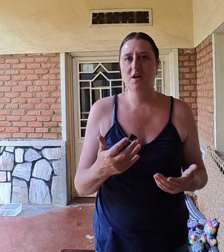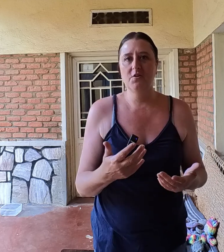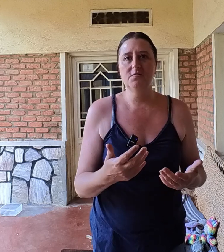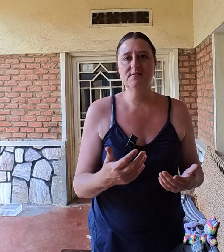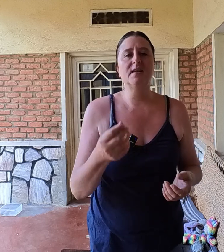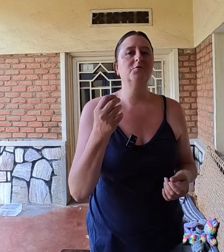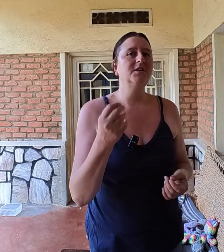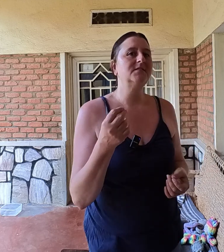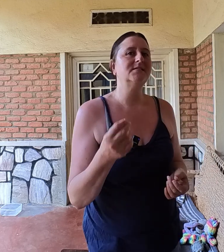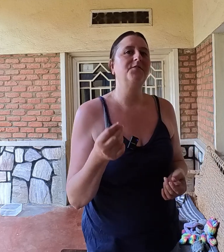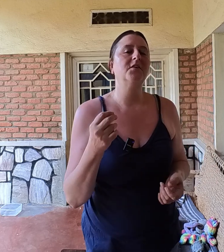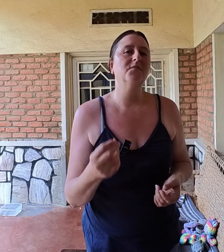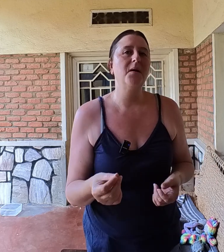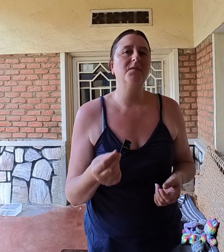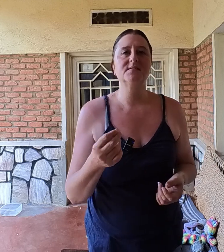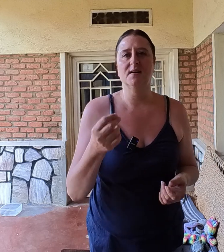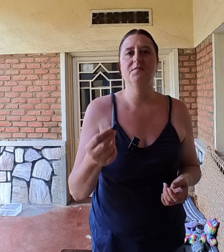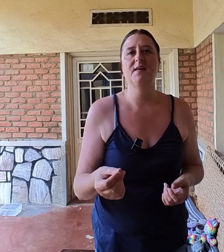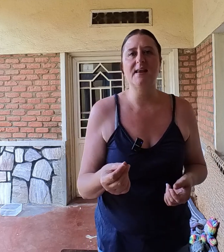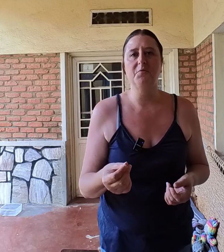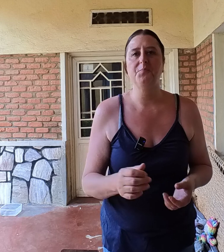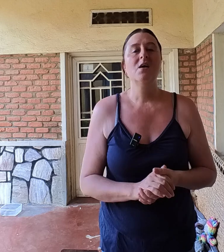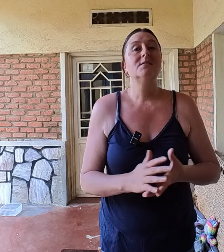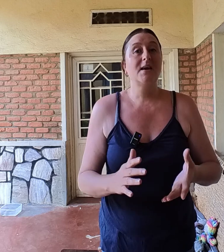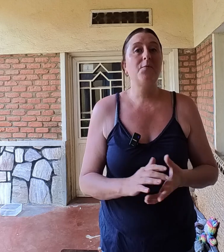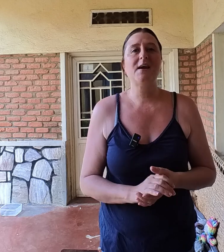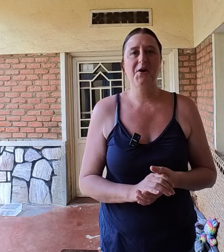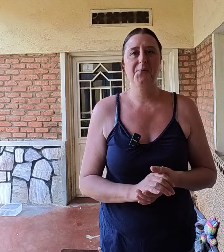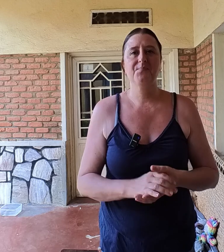some clues and I want you to see if you can remember the sign for the animal. So, here we go.